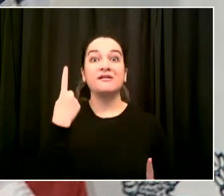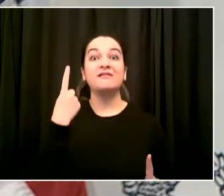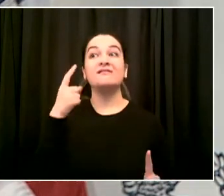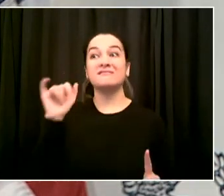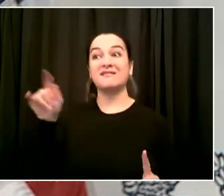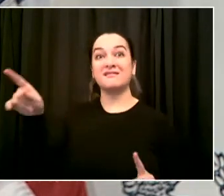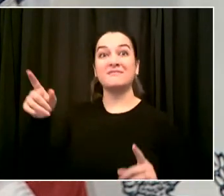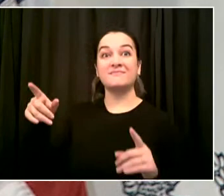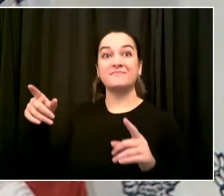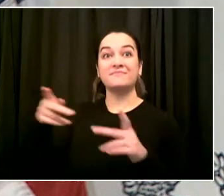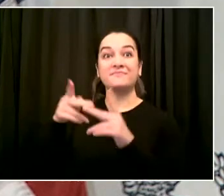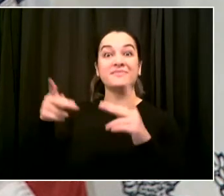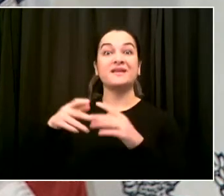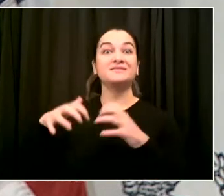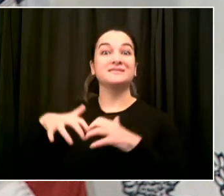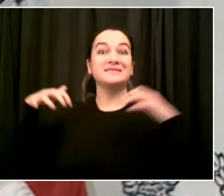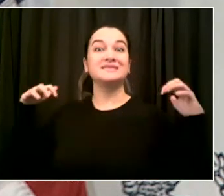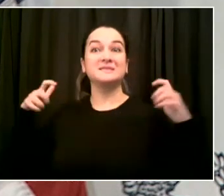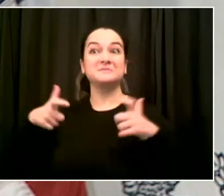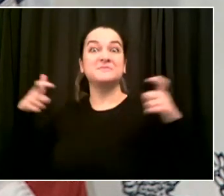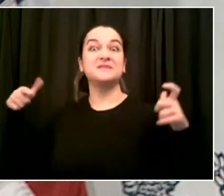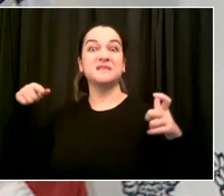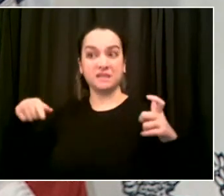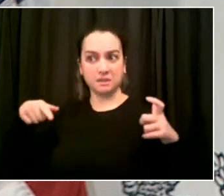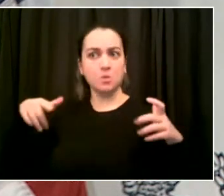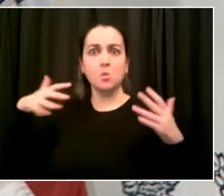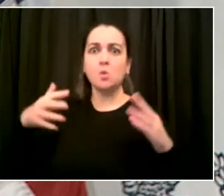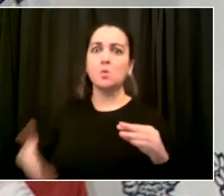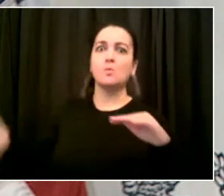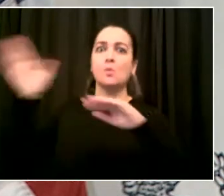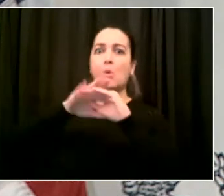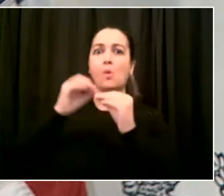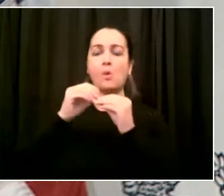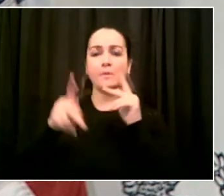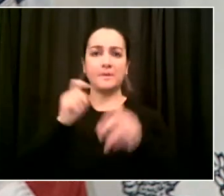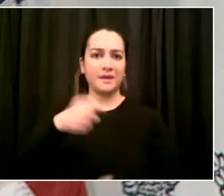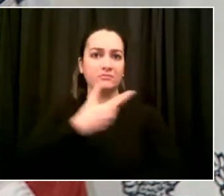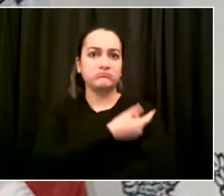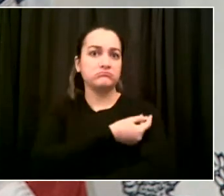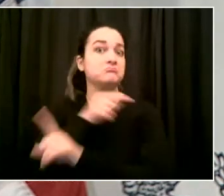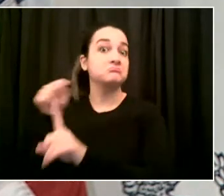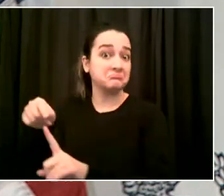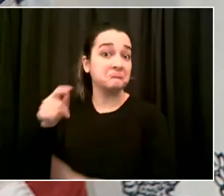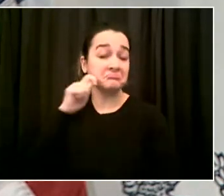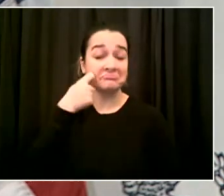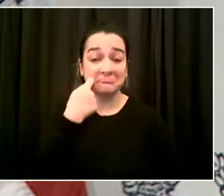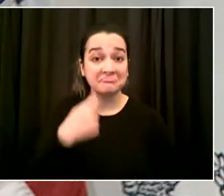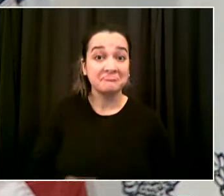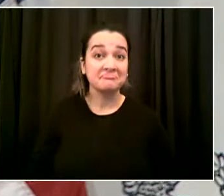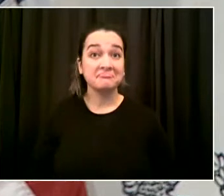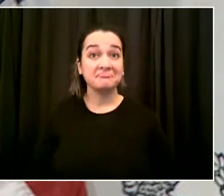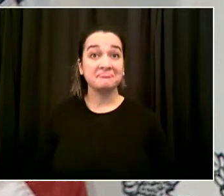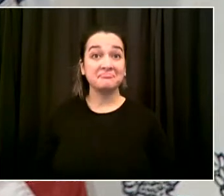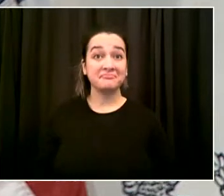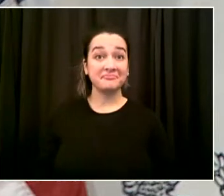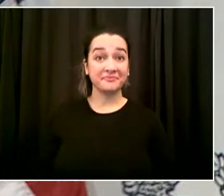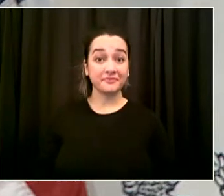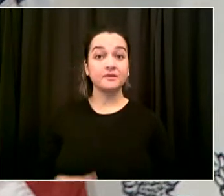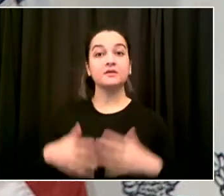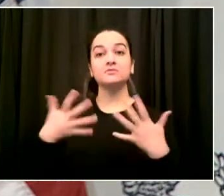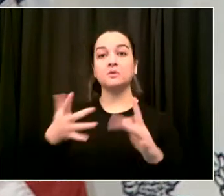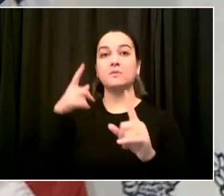HOURS SITES,